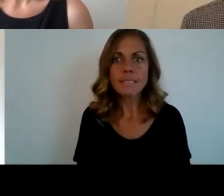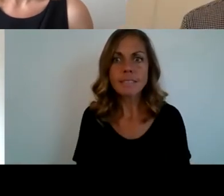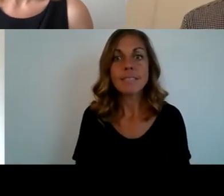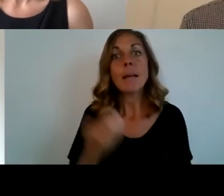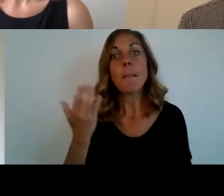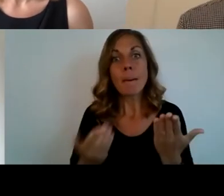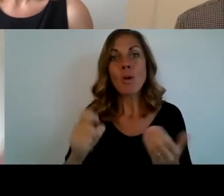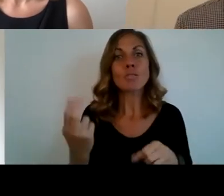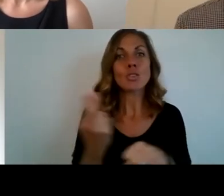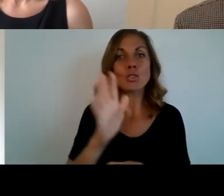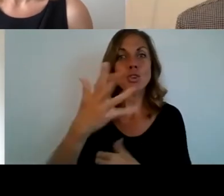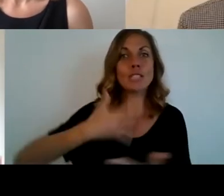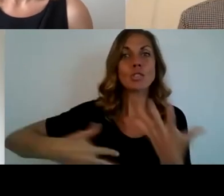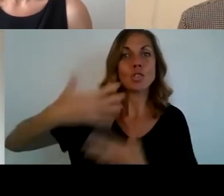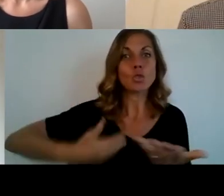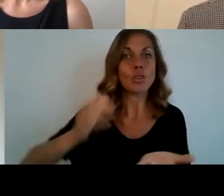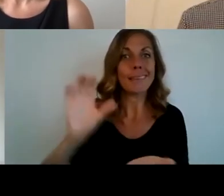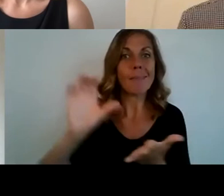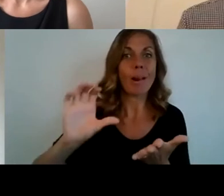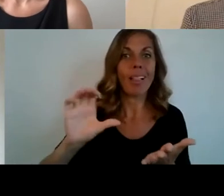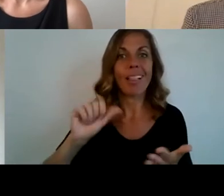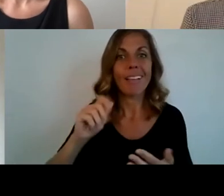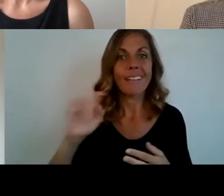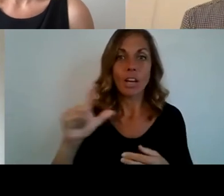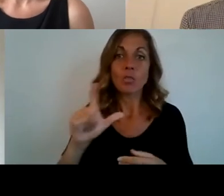back to the relationship building you're going to spend a little bit of that going back and